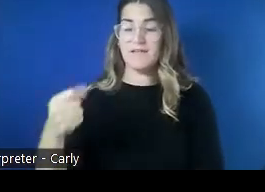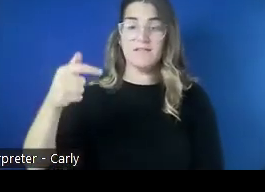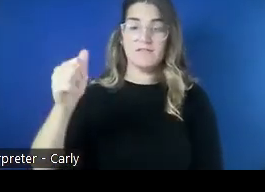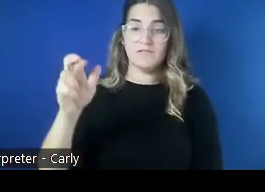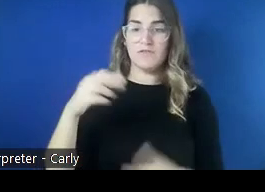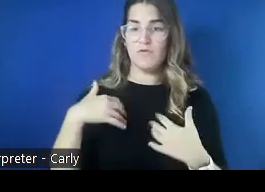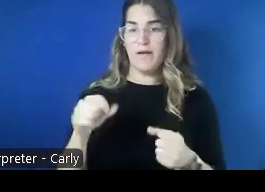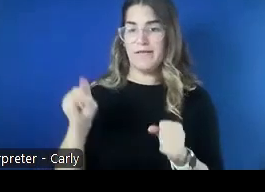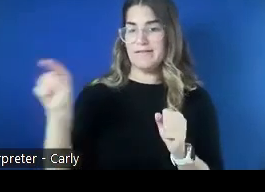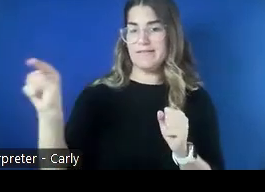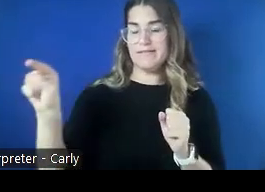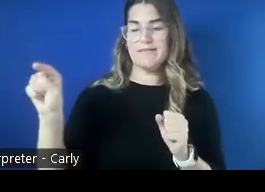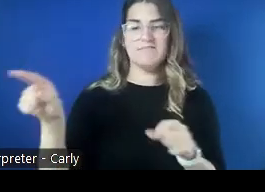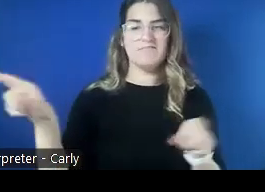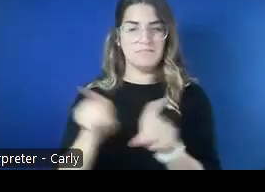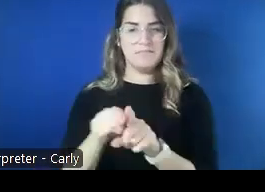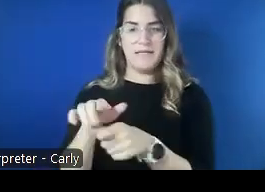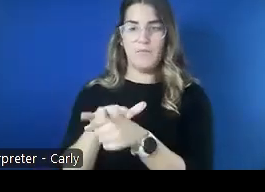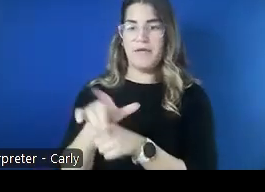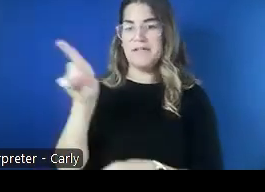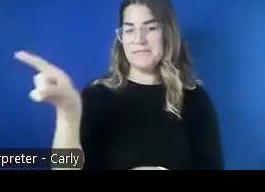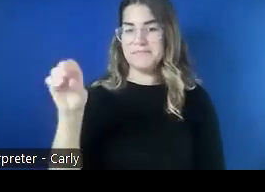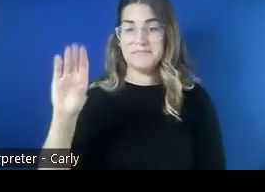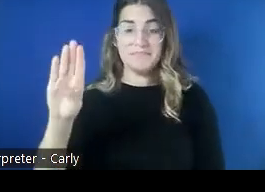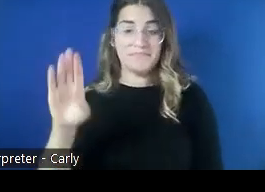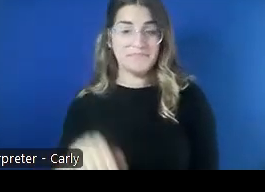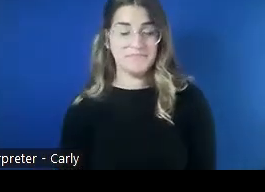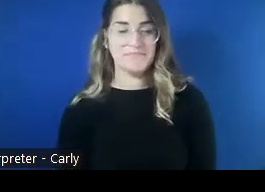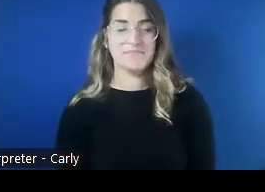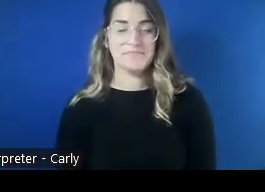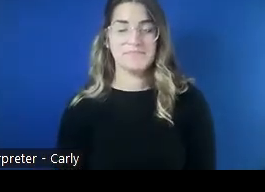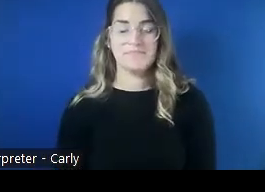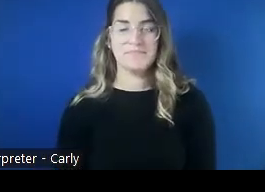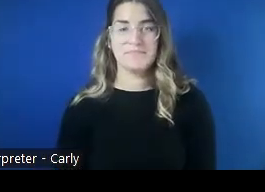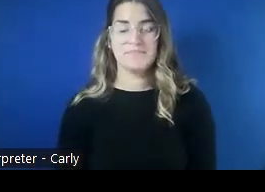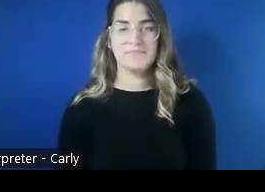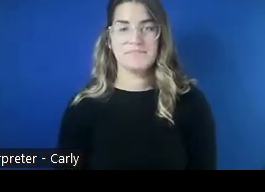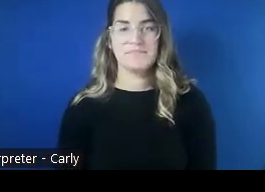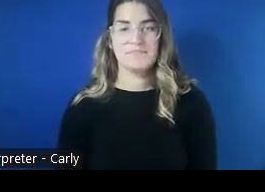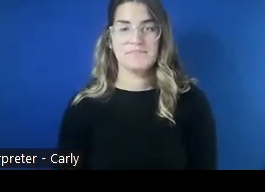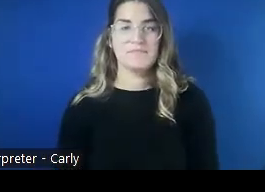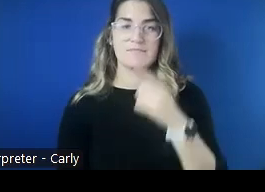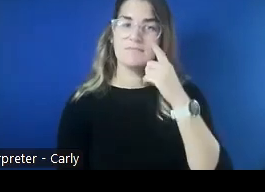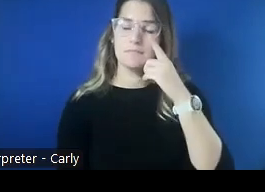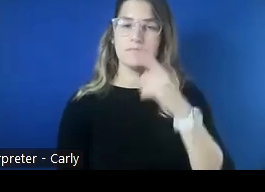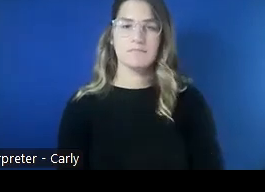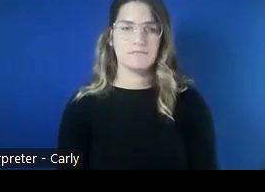over at the same uh location as the OB office so this has been really helpful because moms and